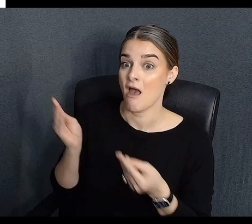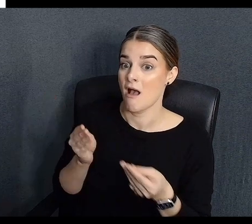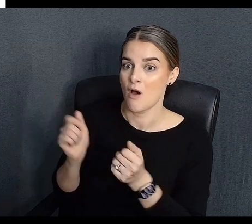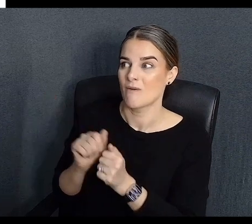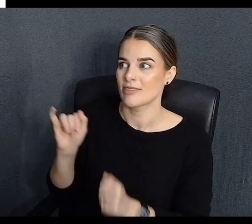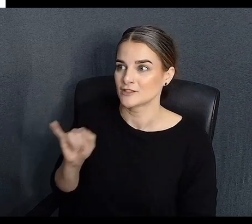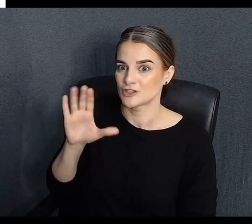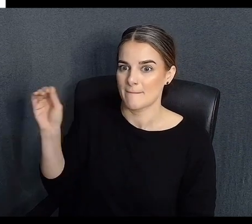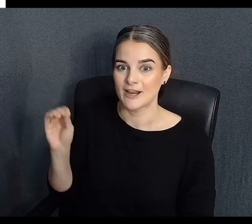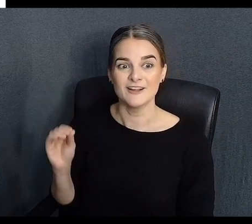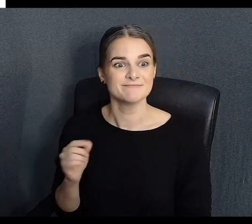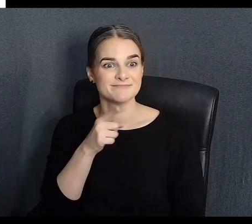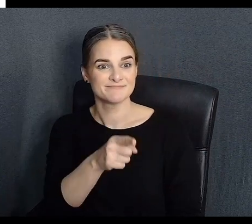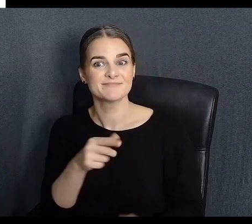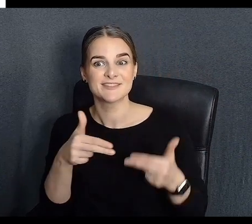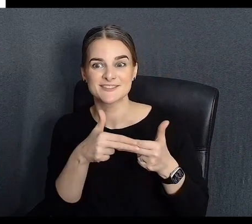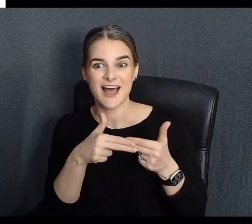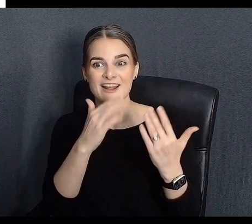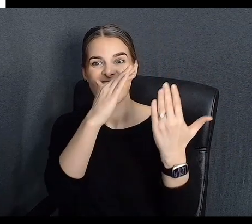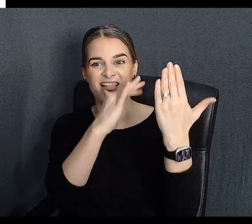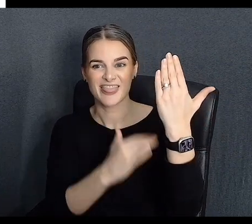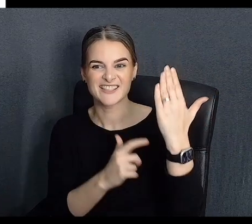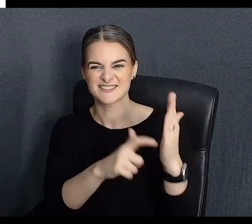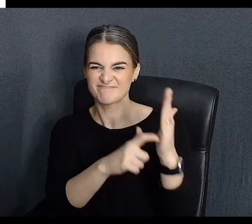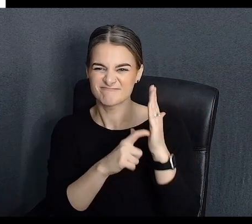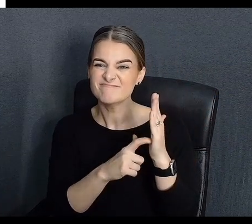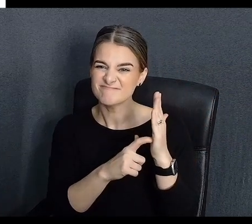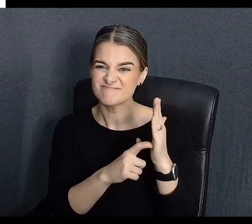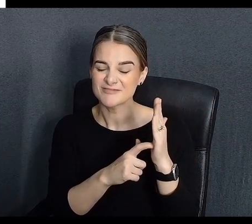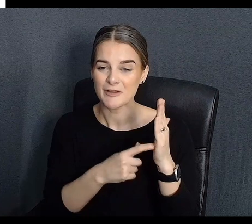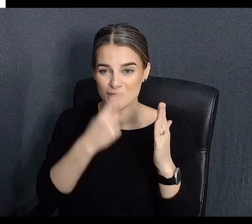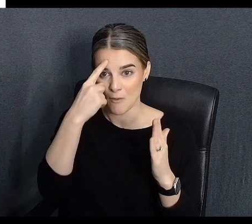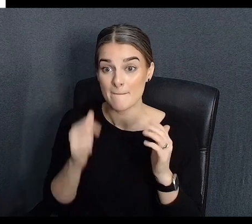that's needed in most SLP report formats.